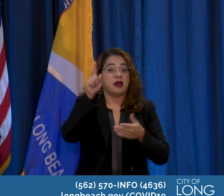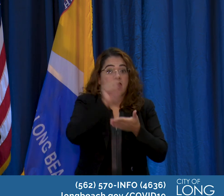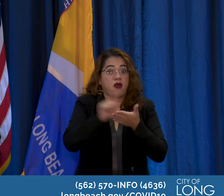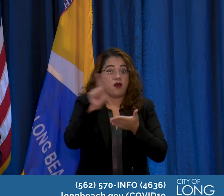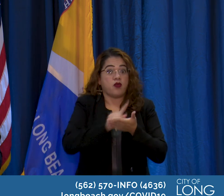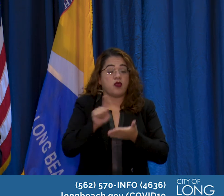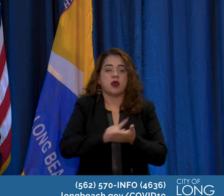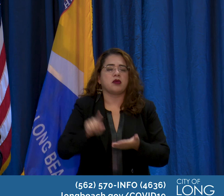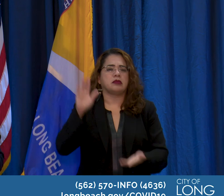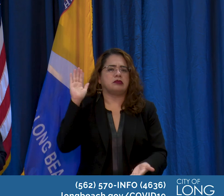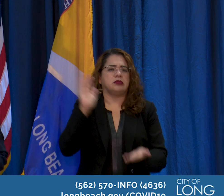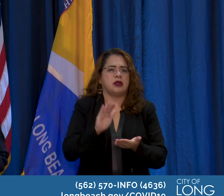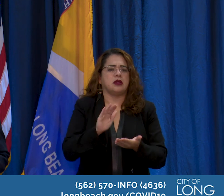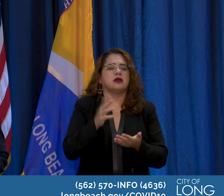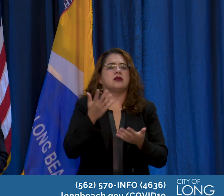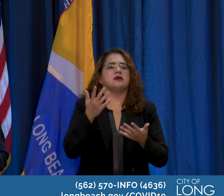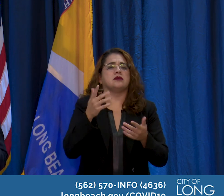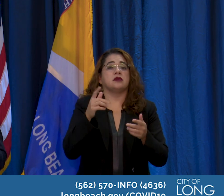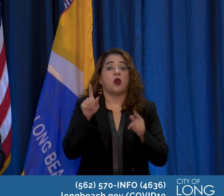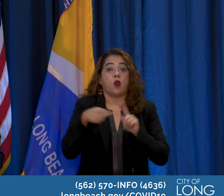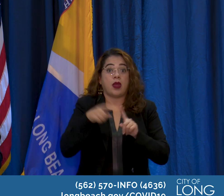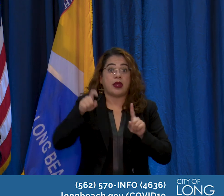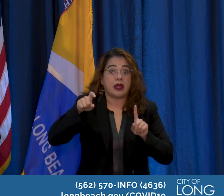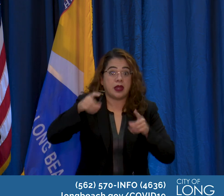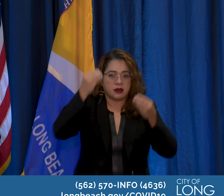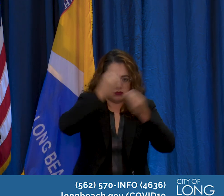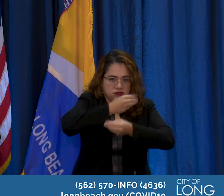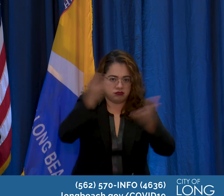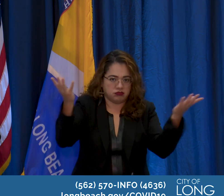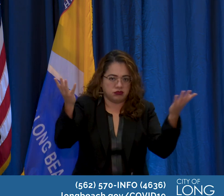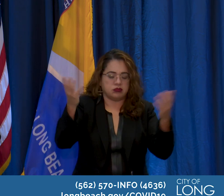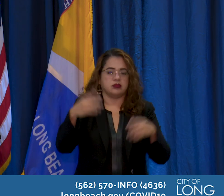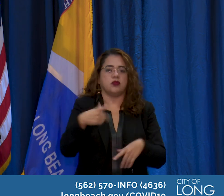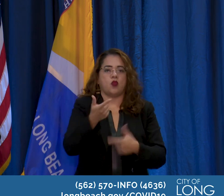happening at this moment and I want to give everyone a little bit of a broad overview